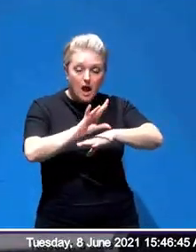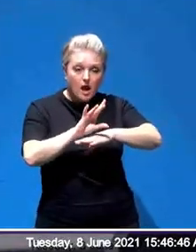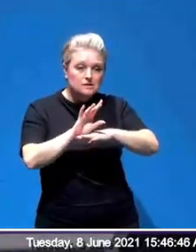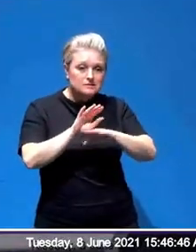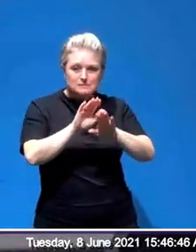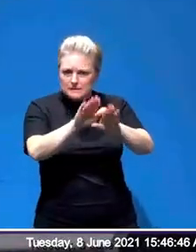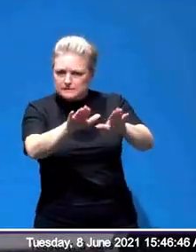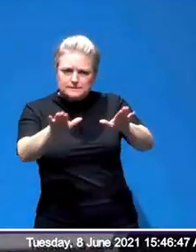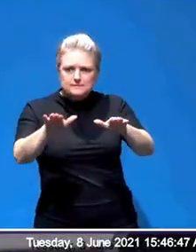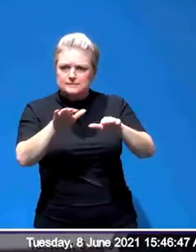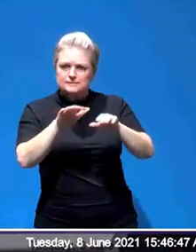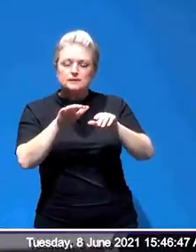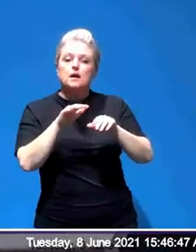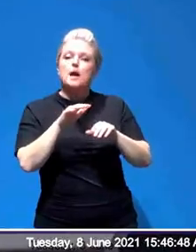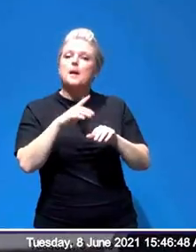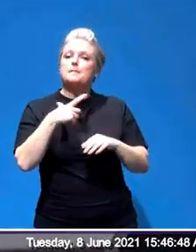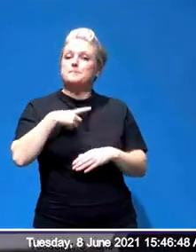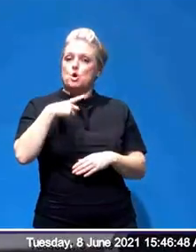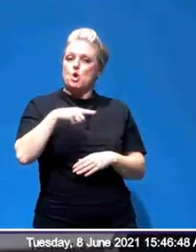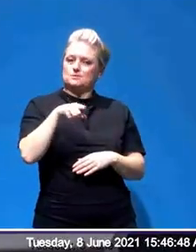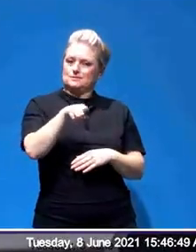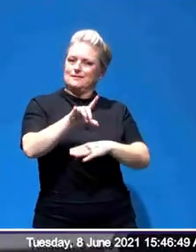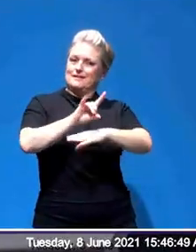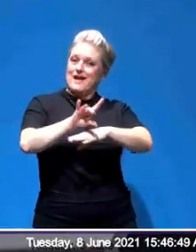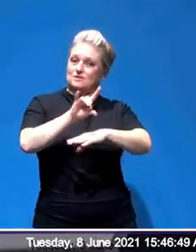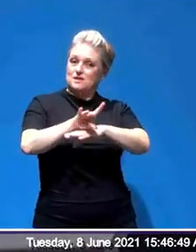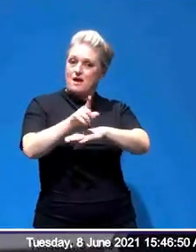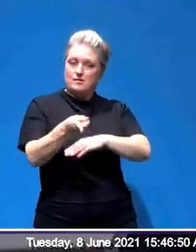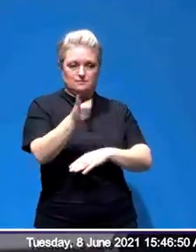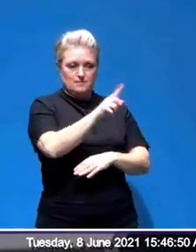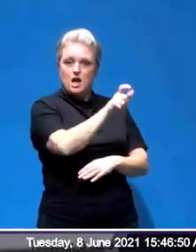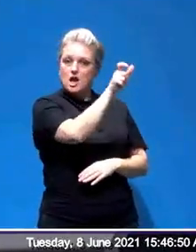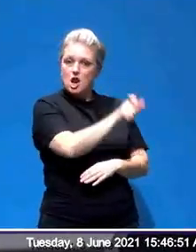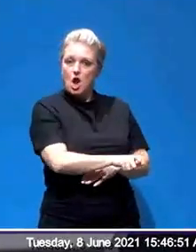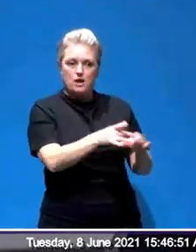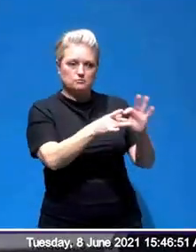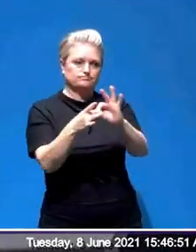Obviously the relationship with the counsellor and the --- and Karen and